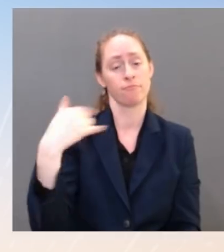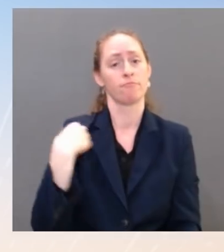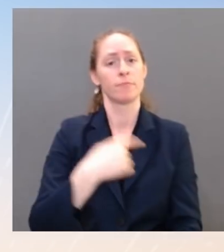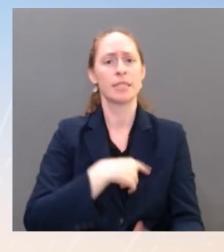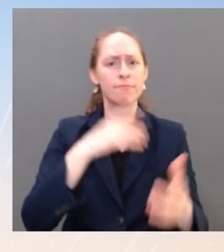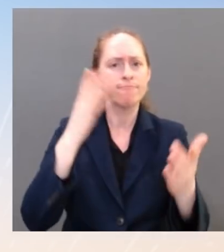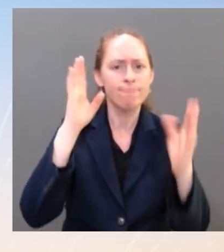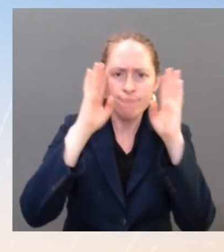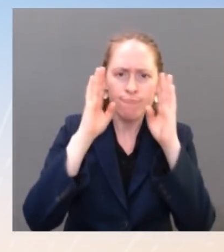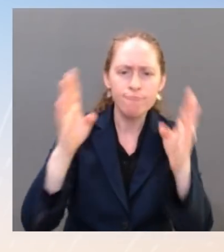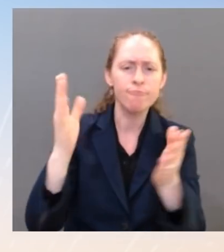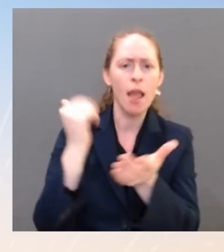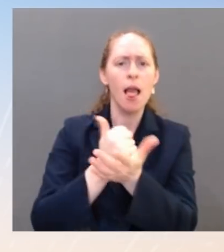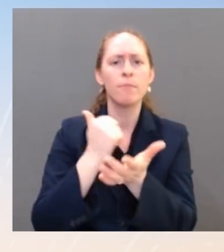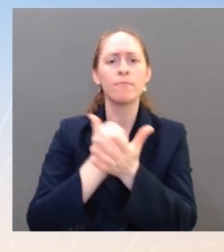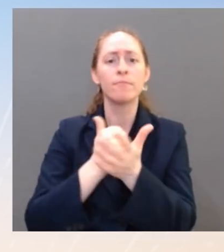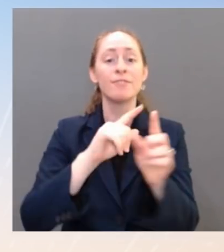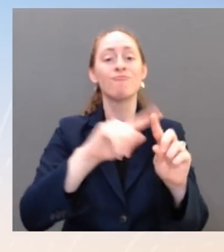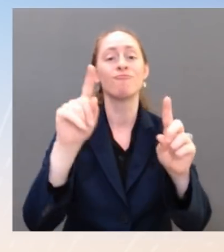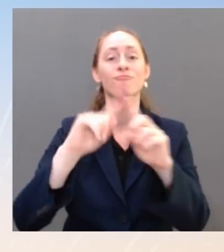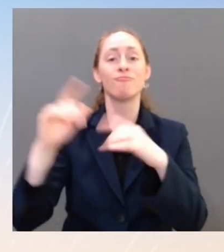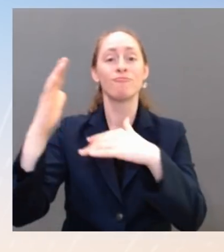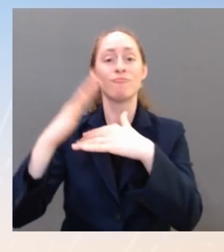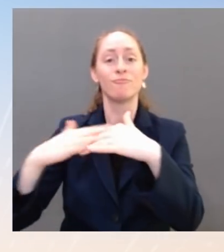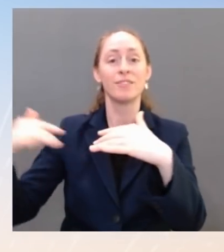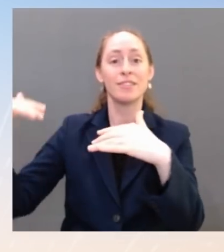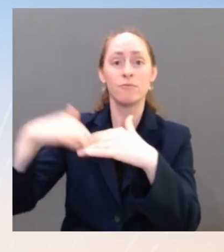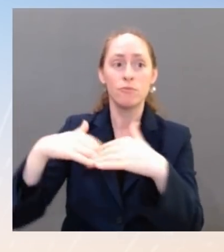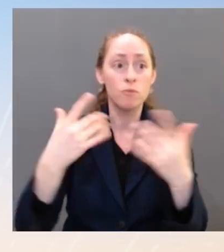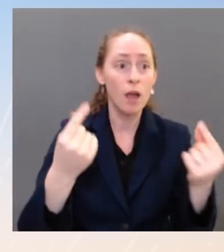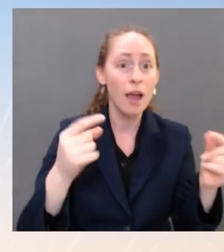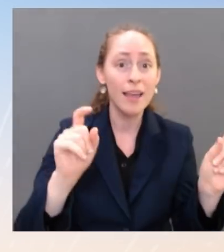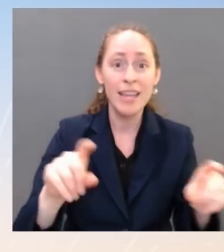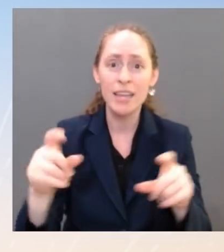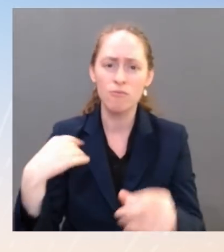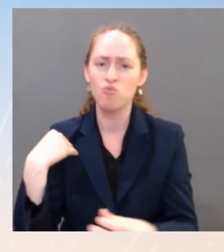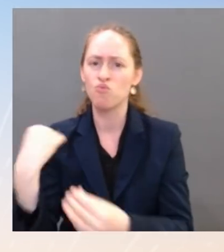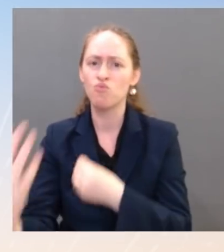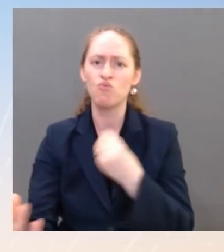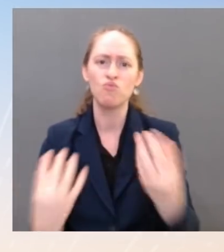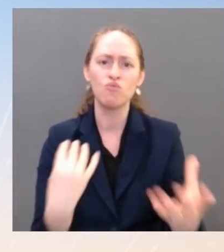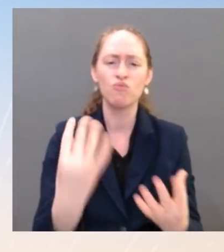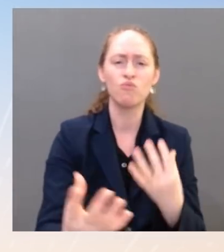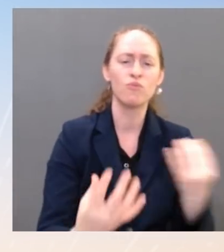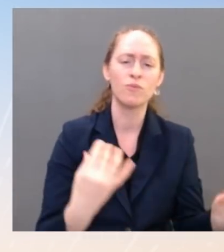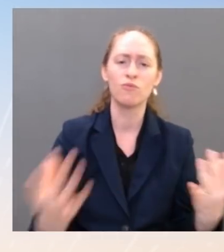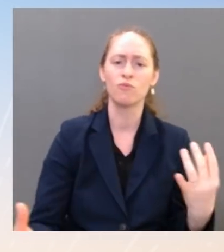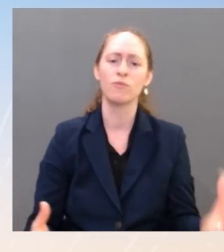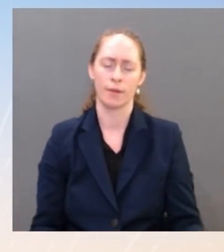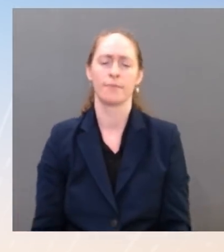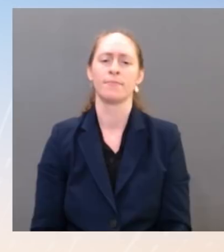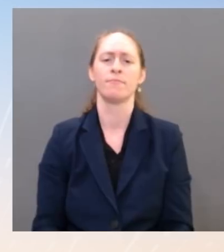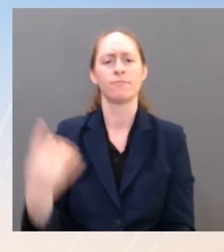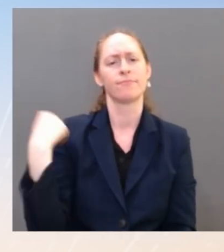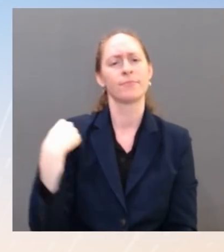In the past six months, the department has consulted with tribes across the country as we began disbursing millions of dollars